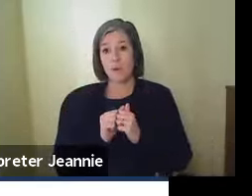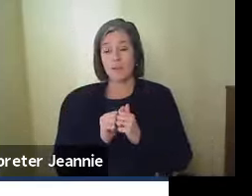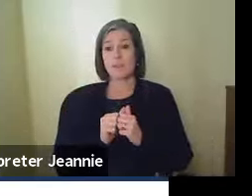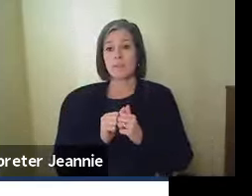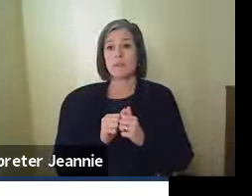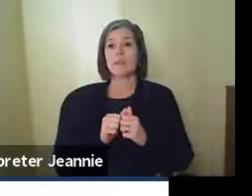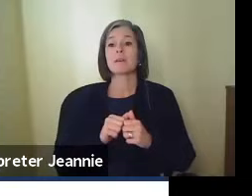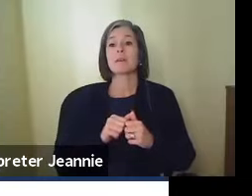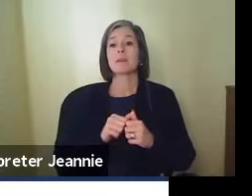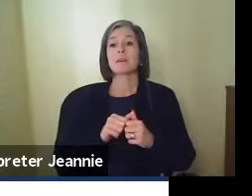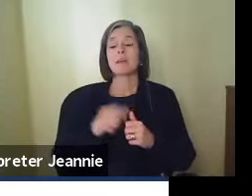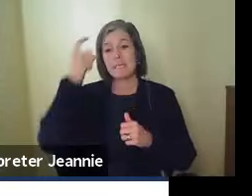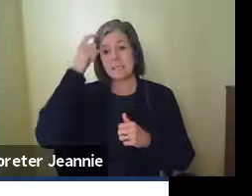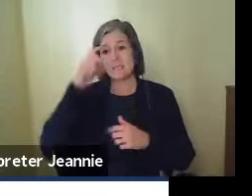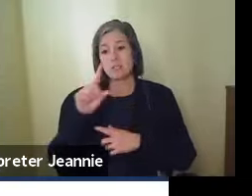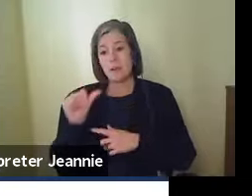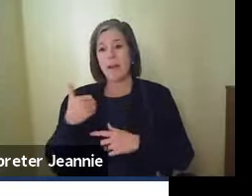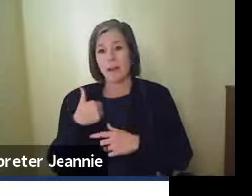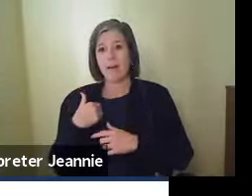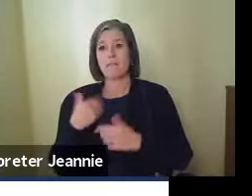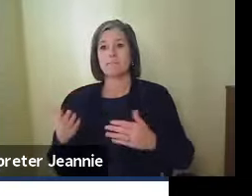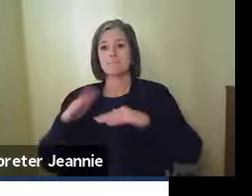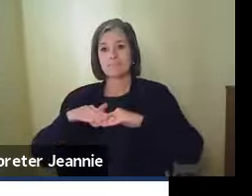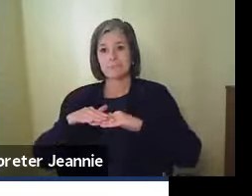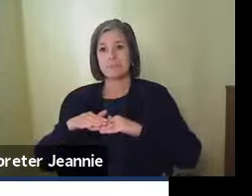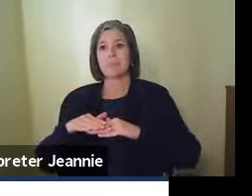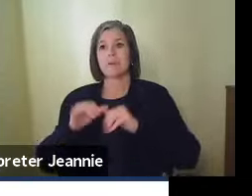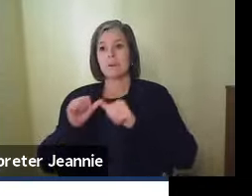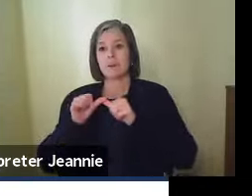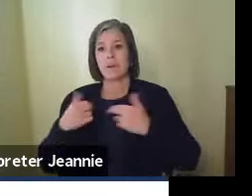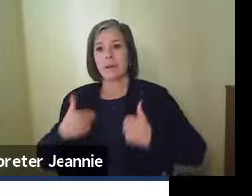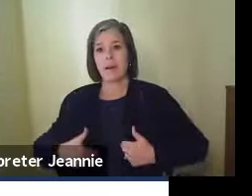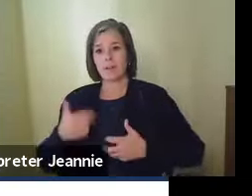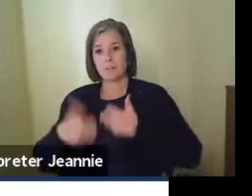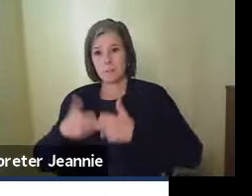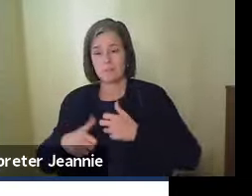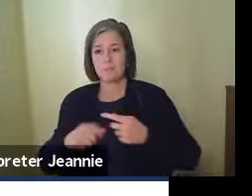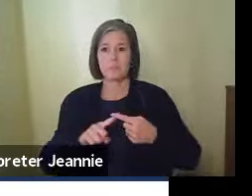co-occuring chronic health conditions like diabetes, like COPD perhaps or